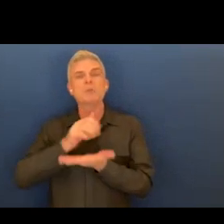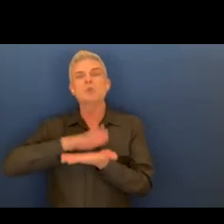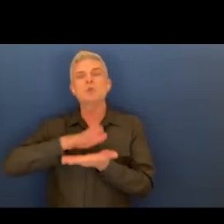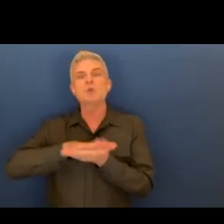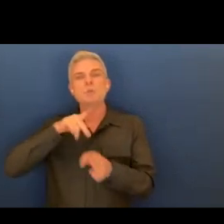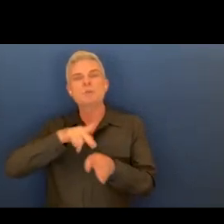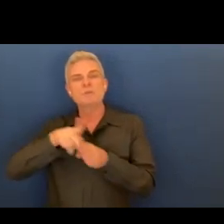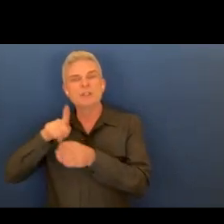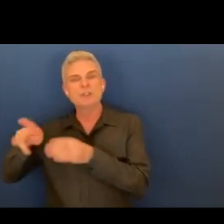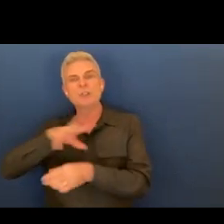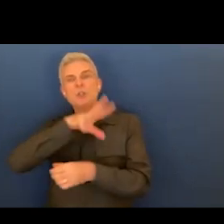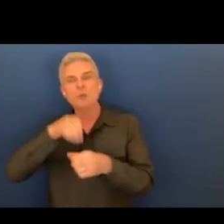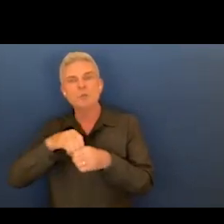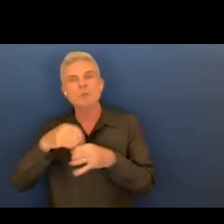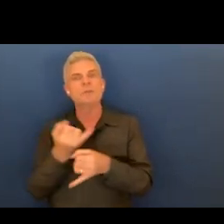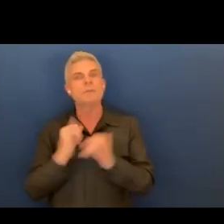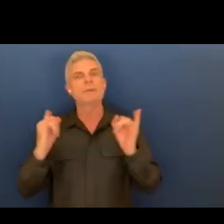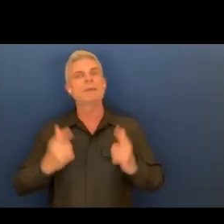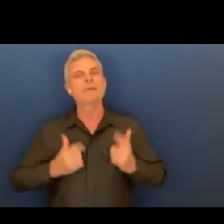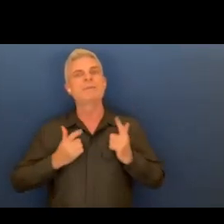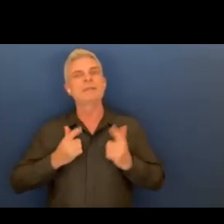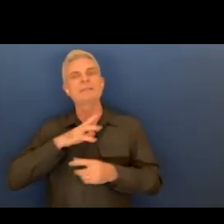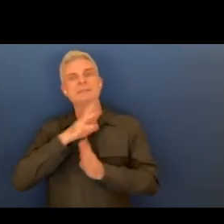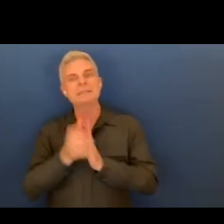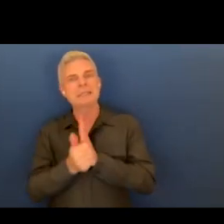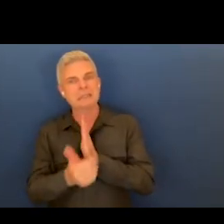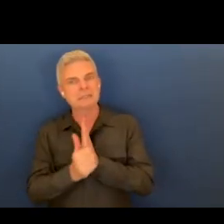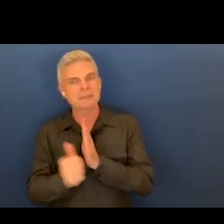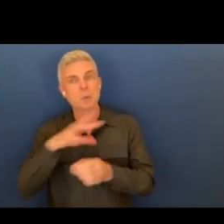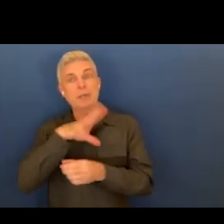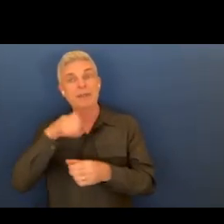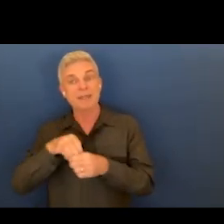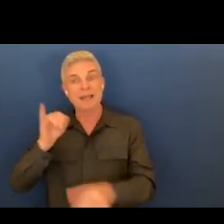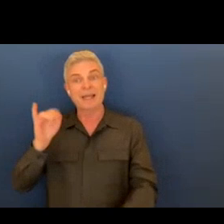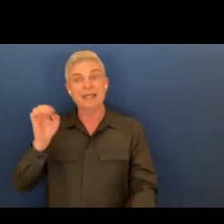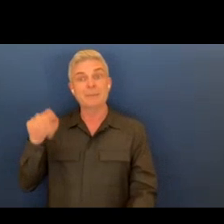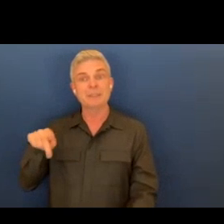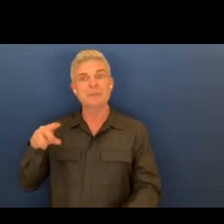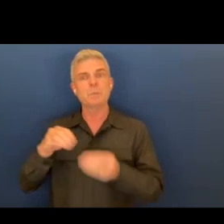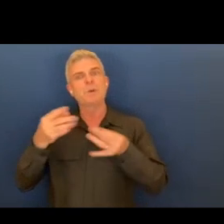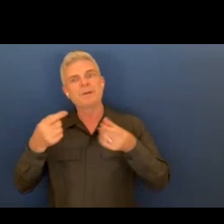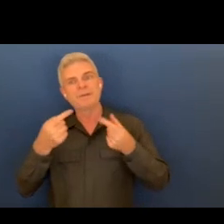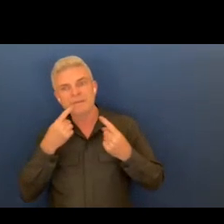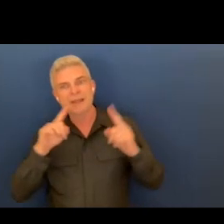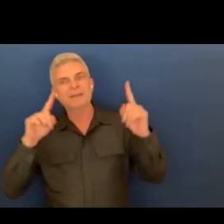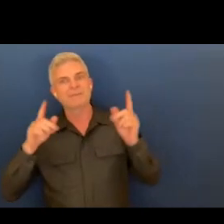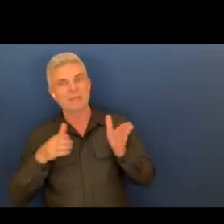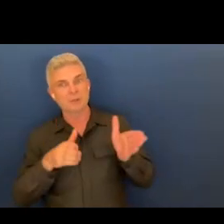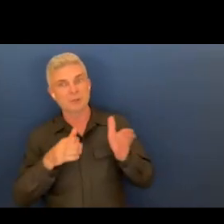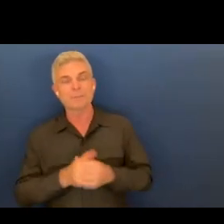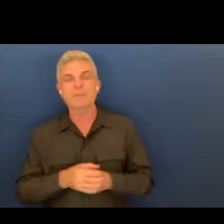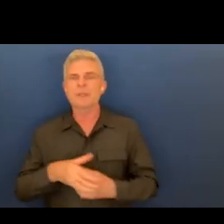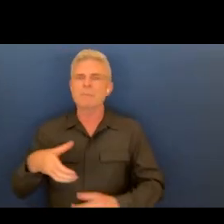school professionals include independent living skills into IEPs in a more effective manner.